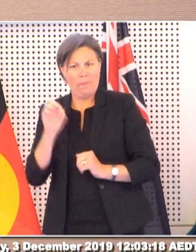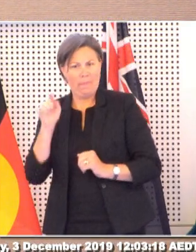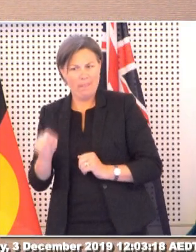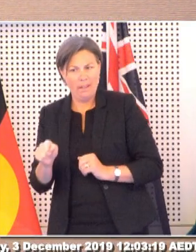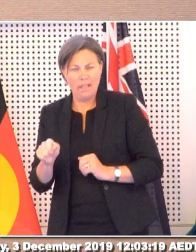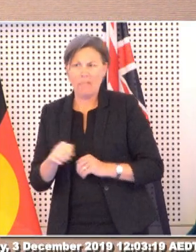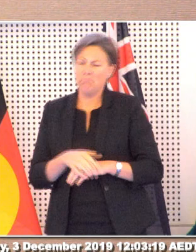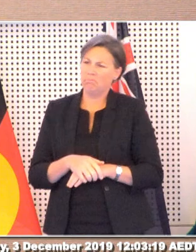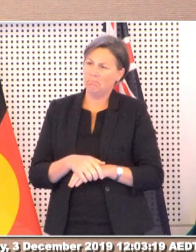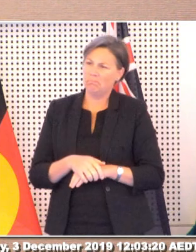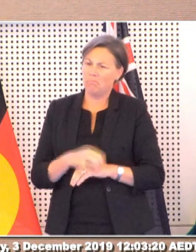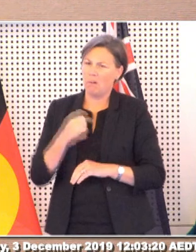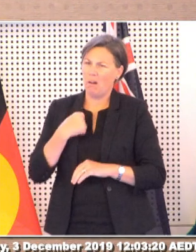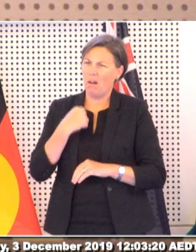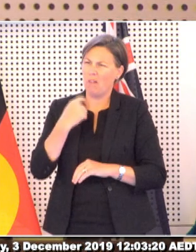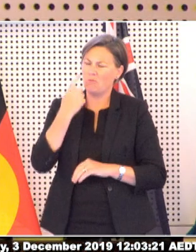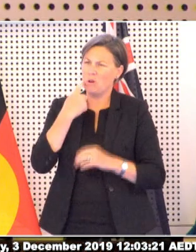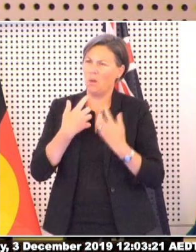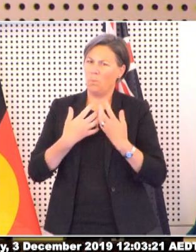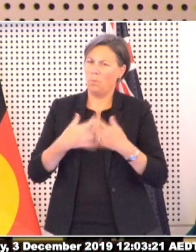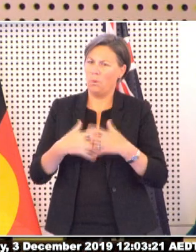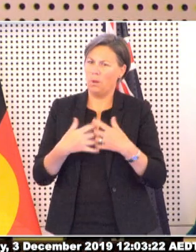I’m trying to understand whether these strategies you’re